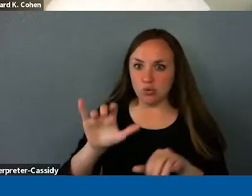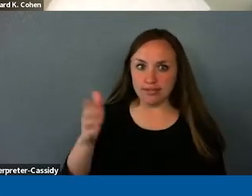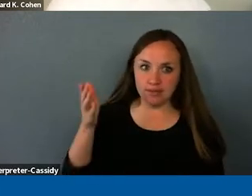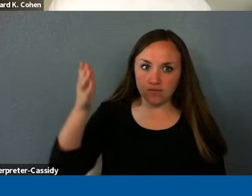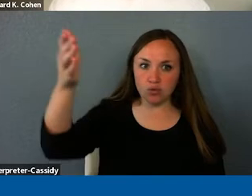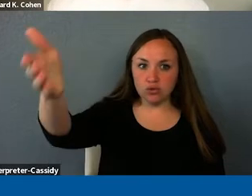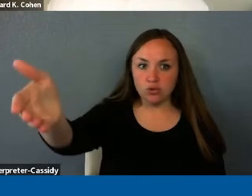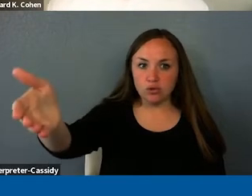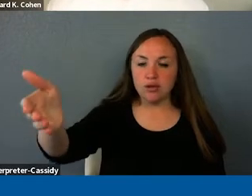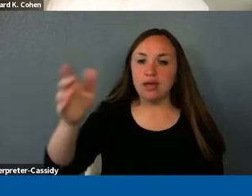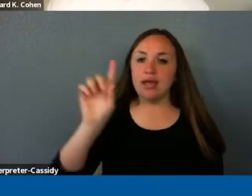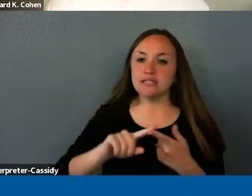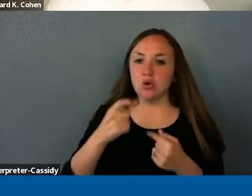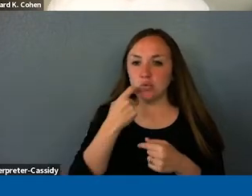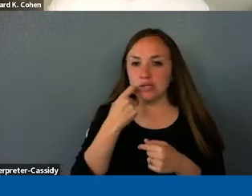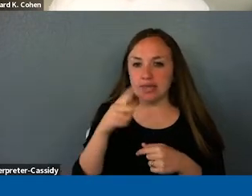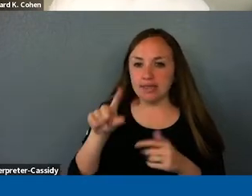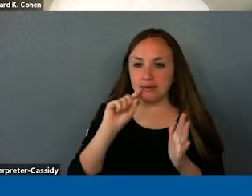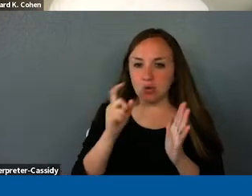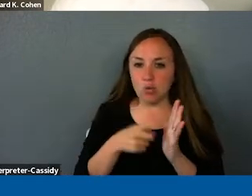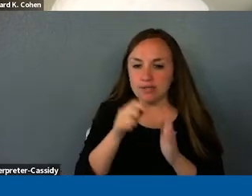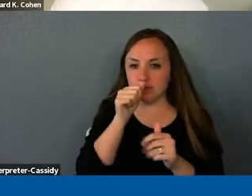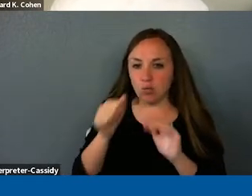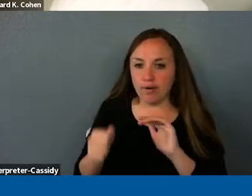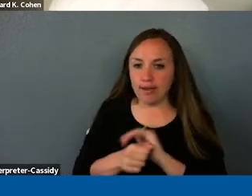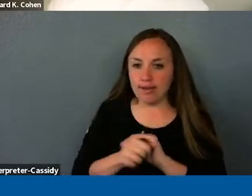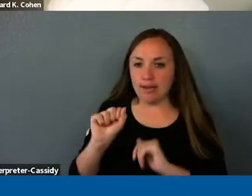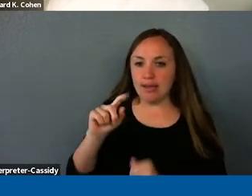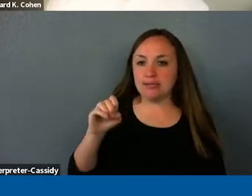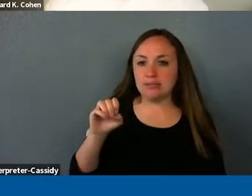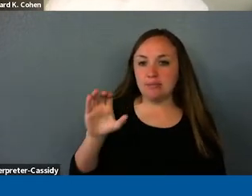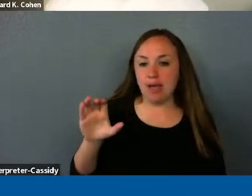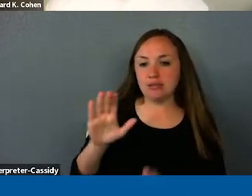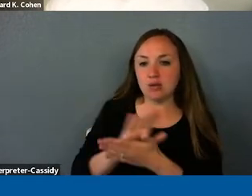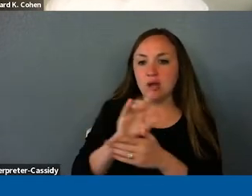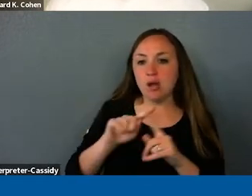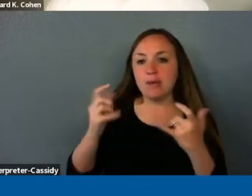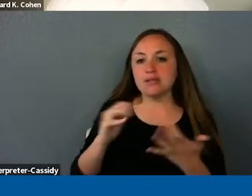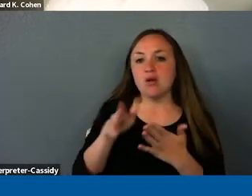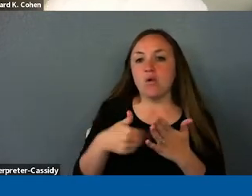Now up until recently, these notices were tucked away in the spec documentation. But now all the examples have recently added